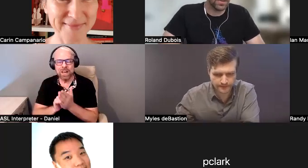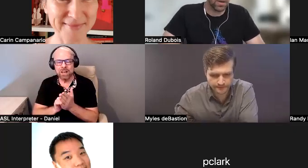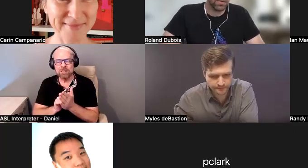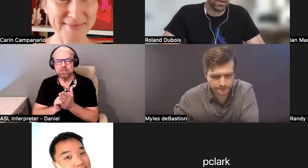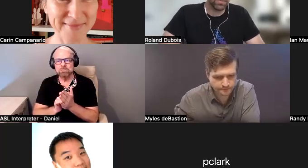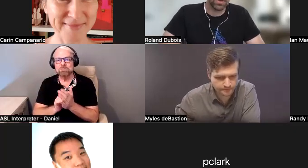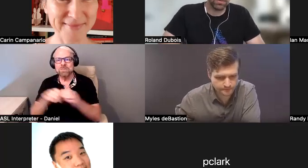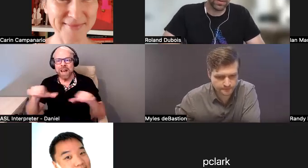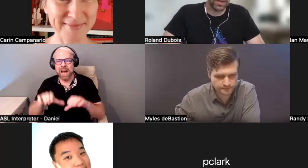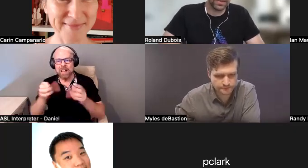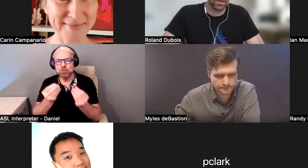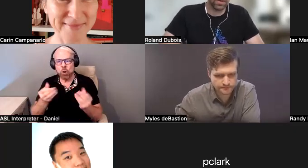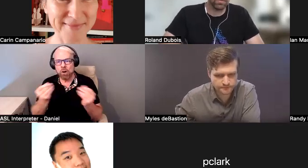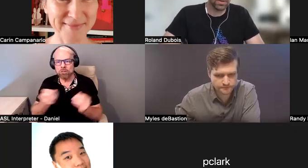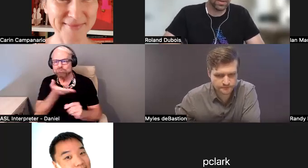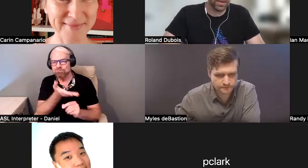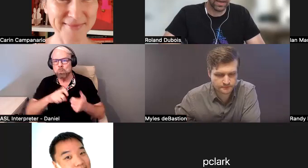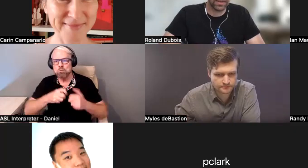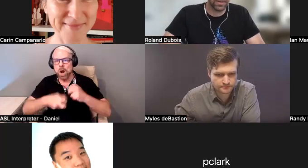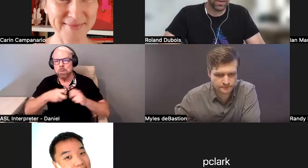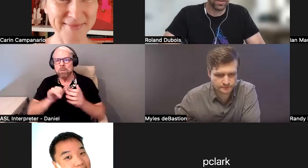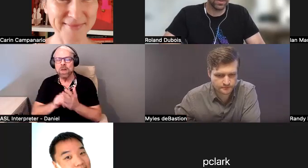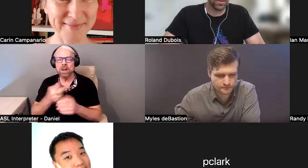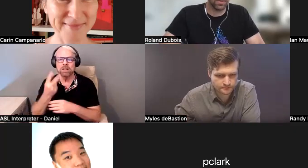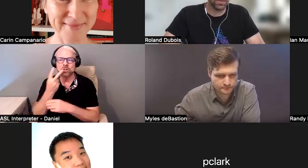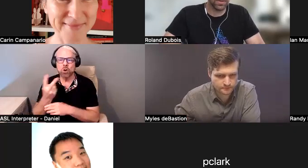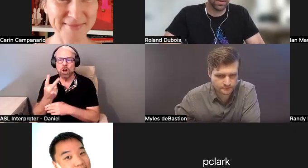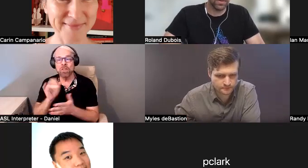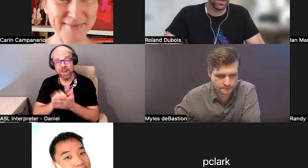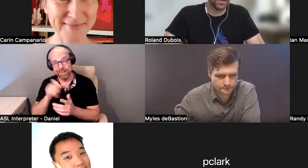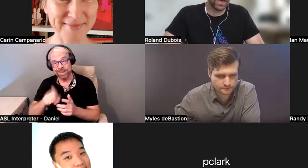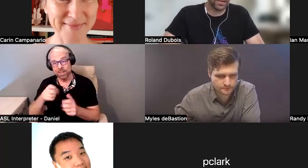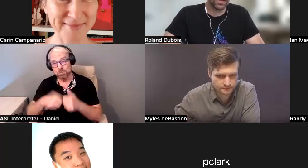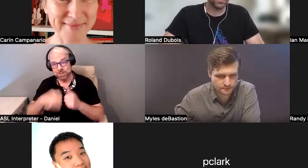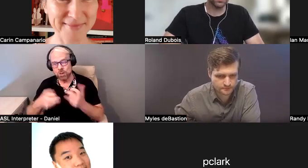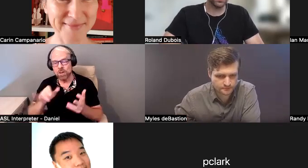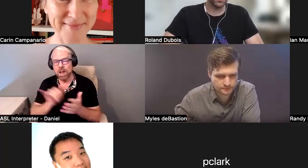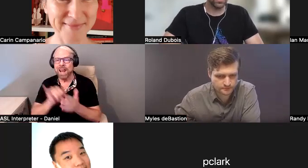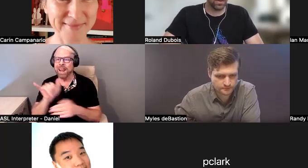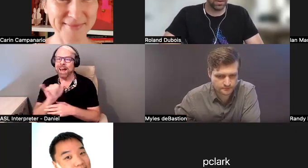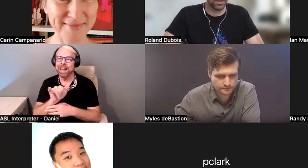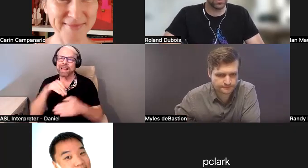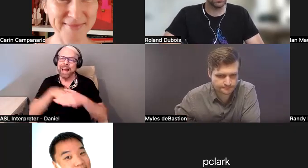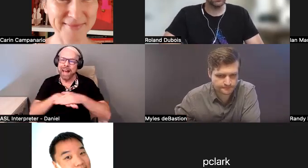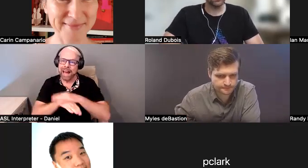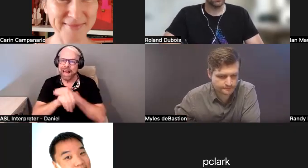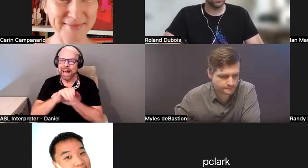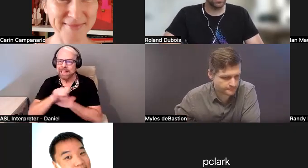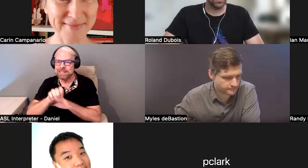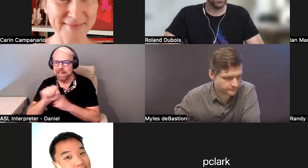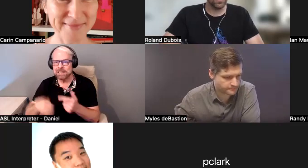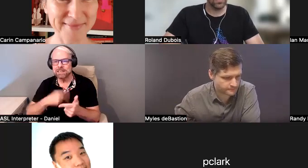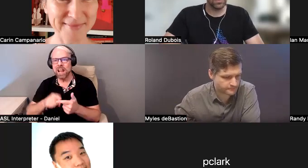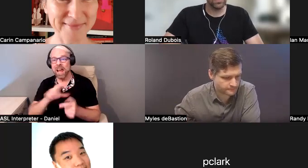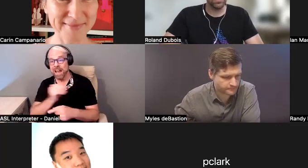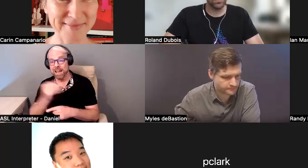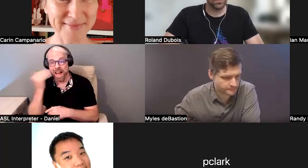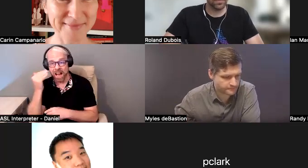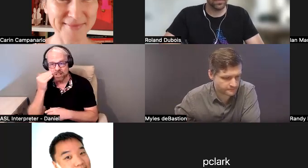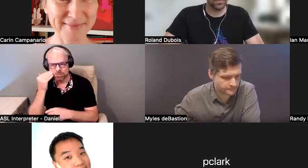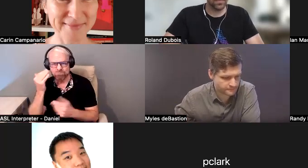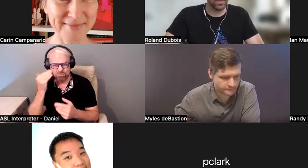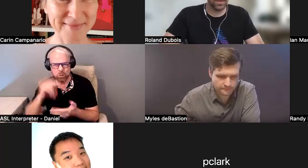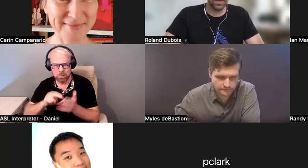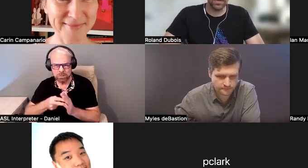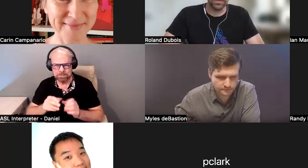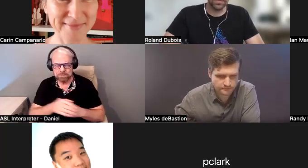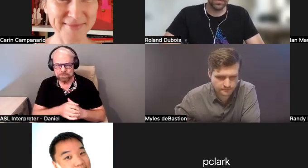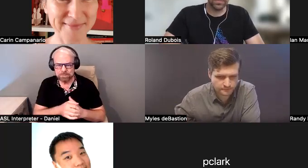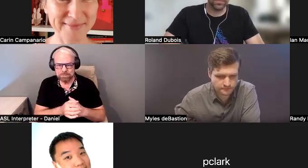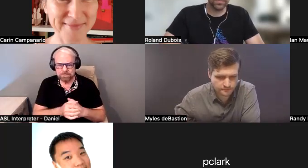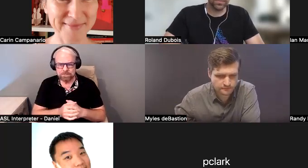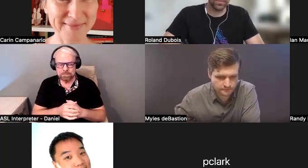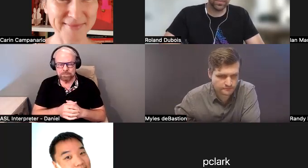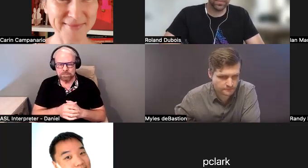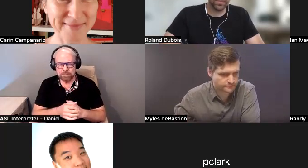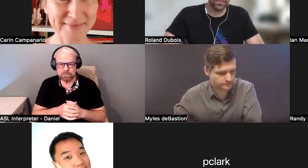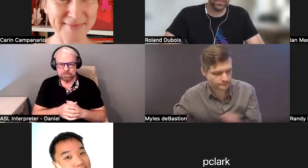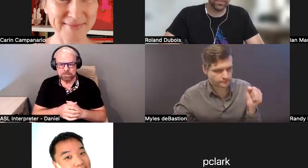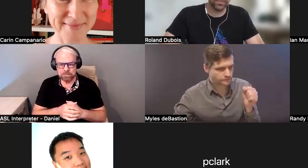solving a problem that I saw that needed to be solved. The access and the knowledge, you know.